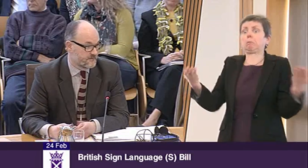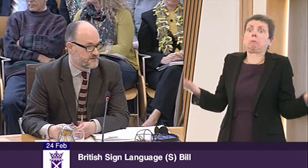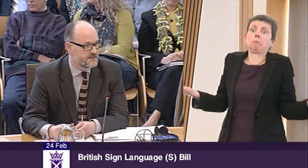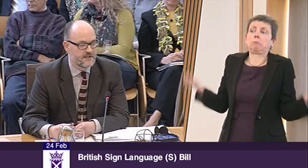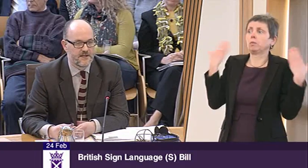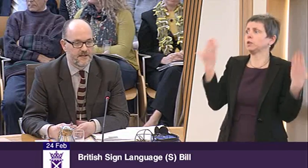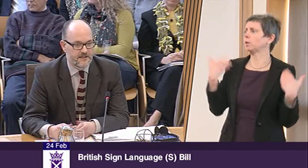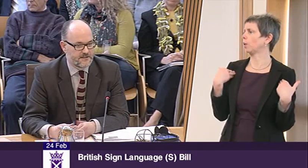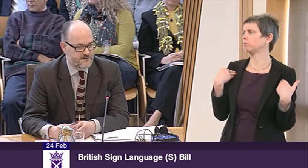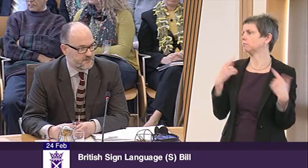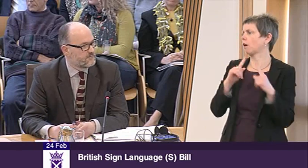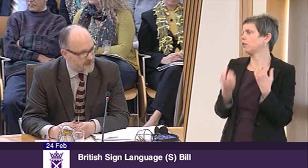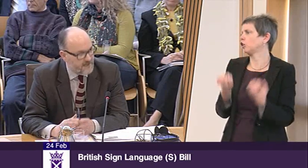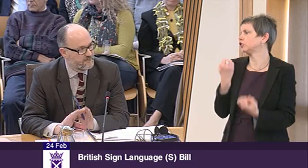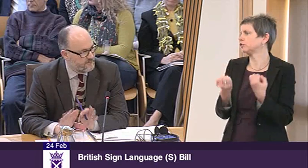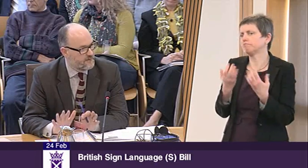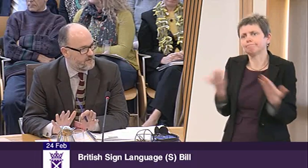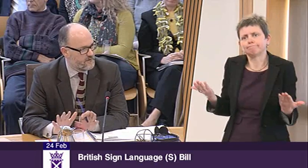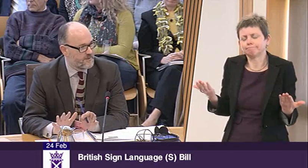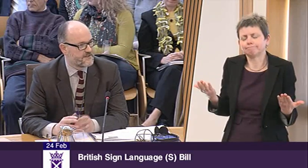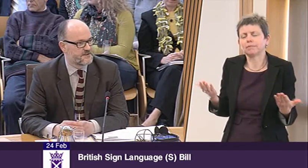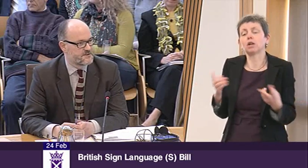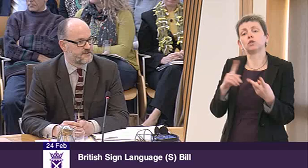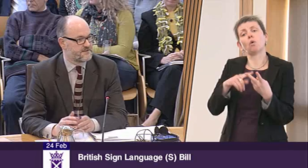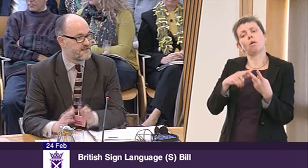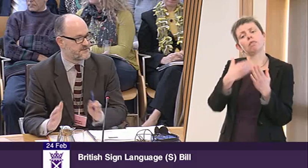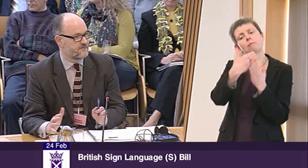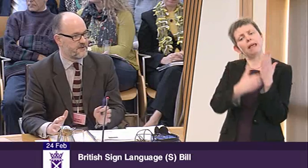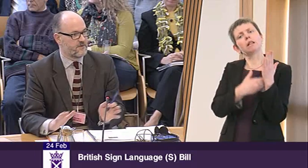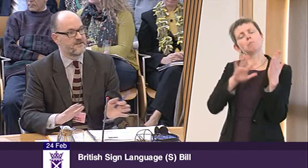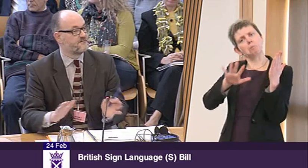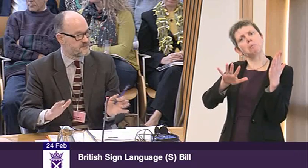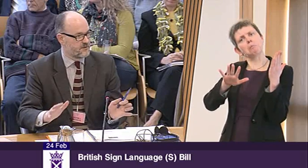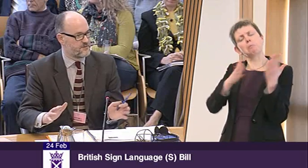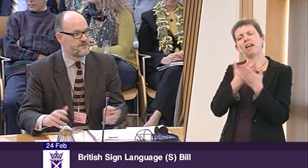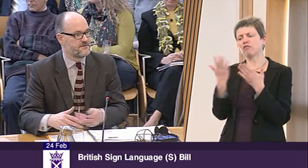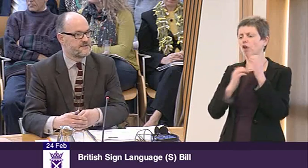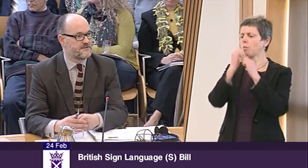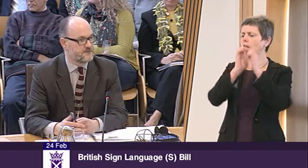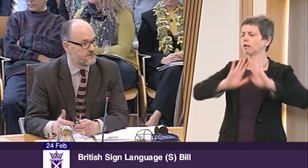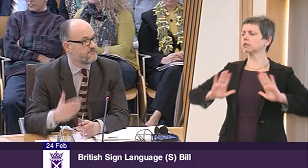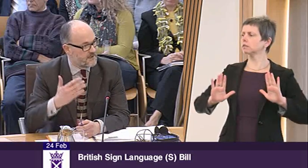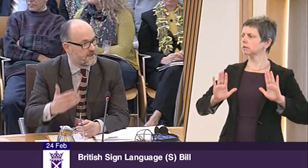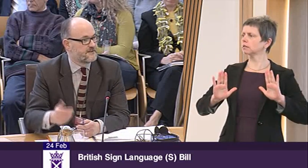Governments. The bill sets a framework and gives us an opportunity to address the priorities